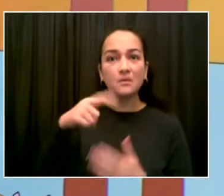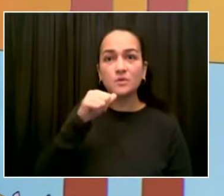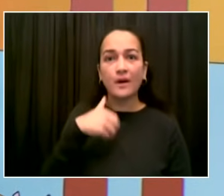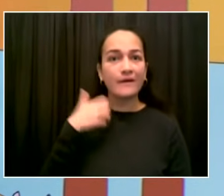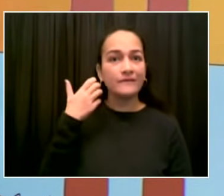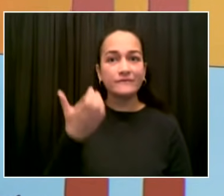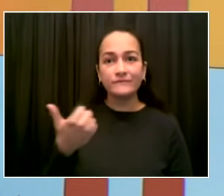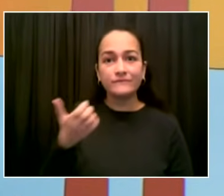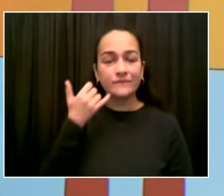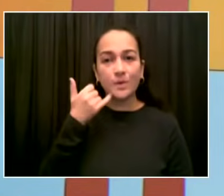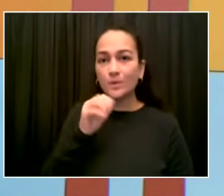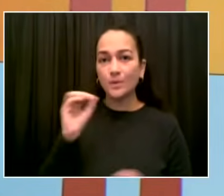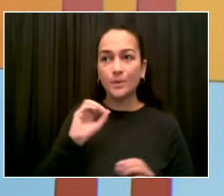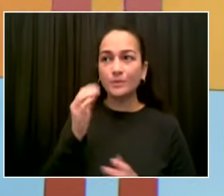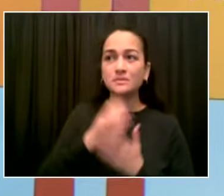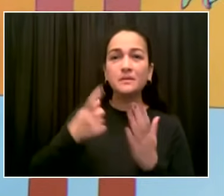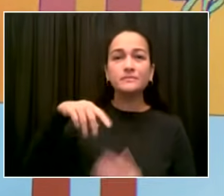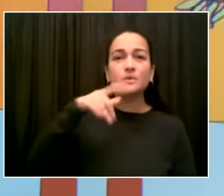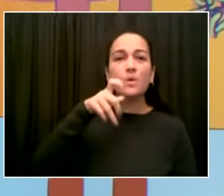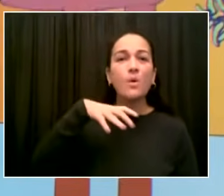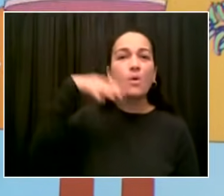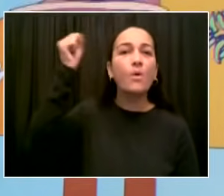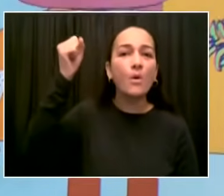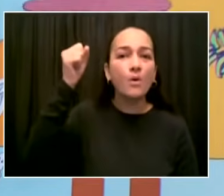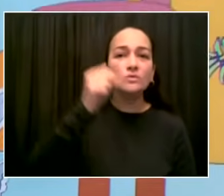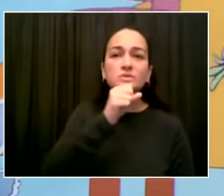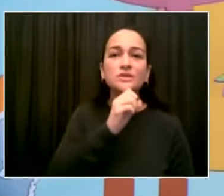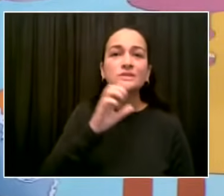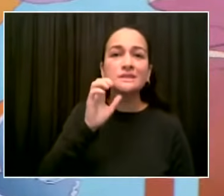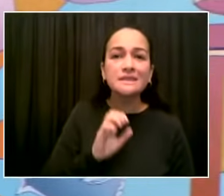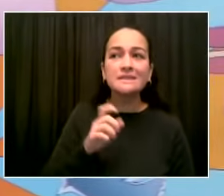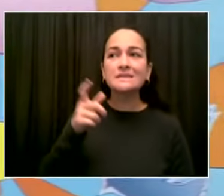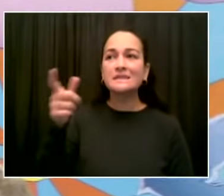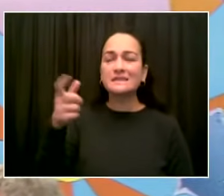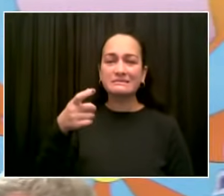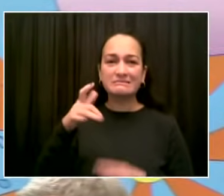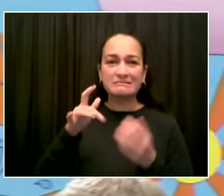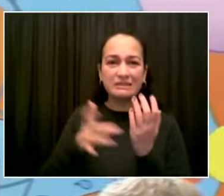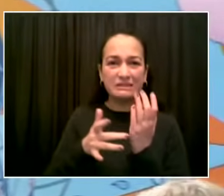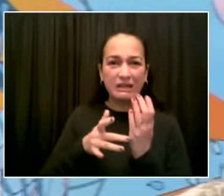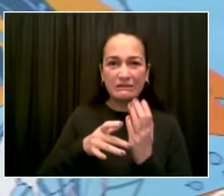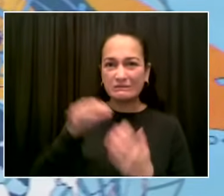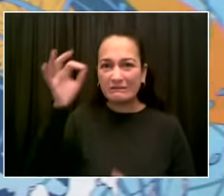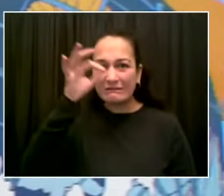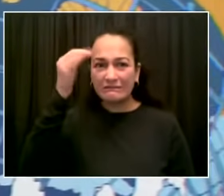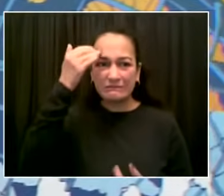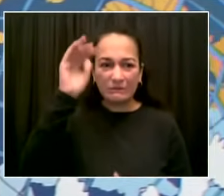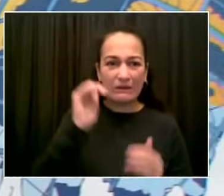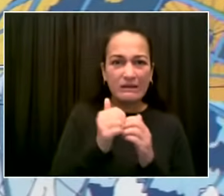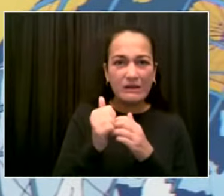SO INTO DOING THINGS ONLINE, INCLUDING SOME OF OUR SENIORS AS WELL. CHIF EHOLMES, YOU CAN SPEAK TO